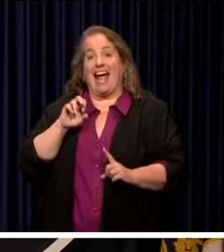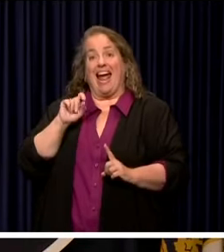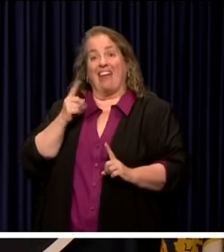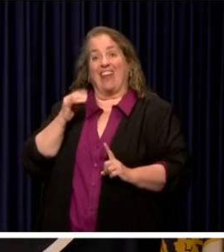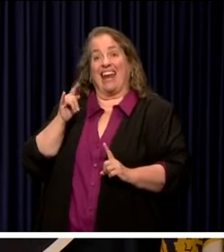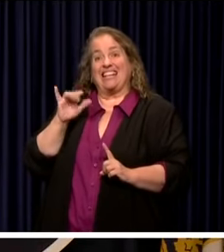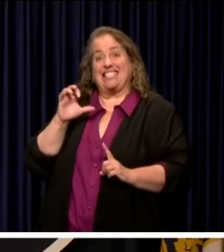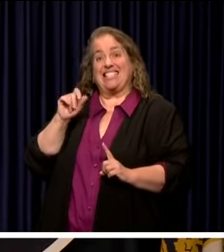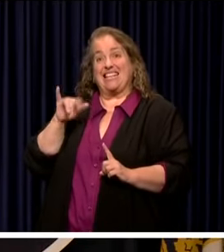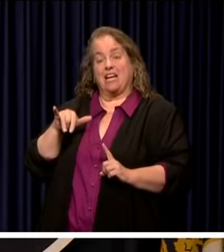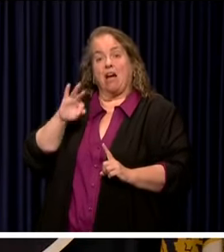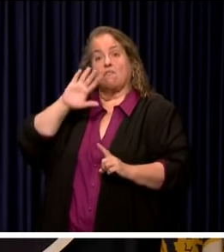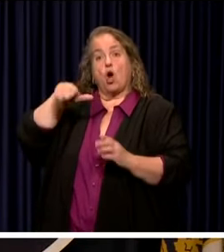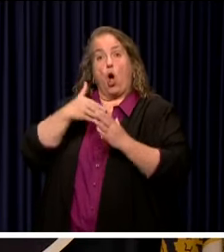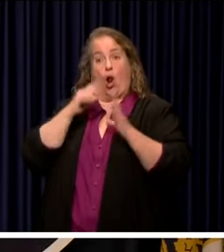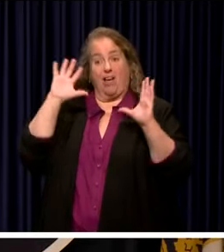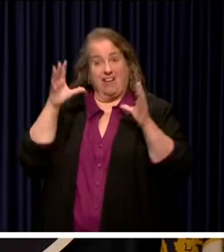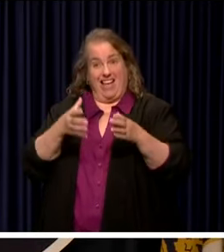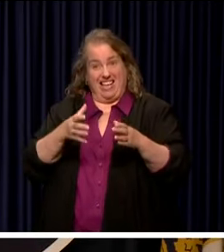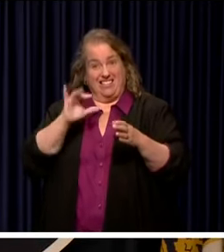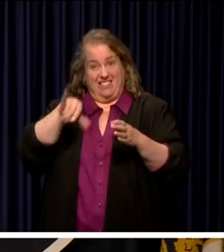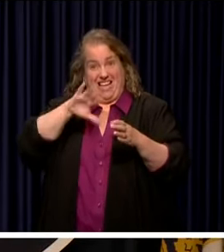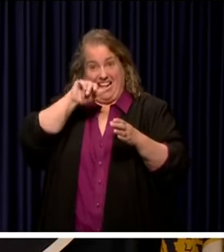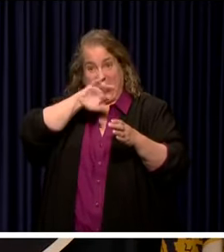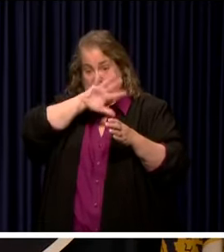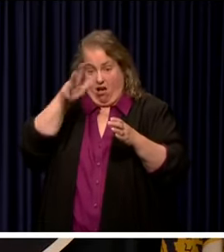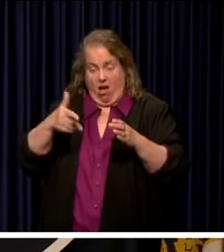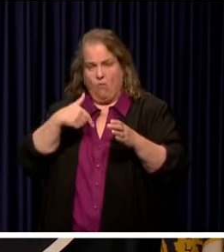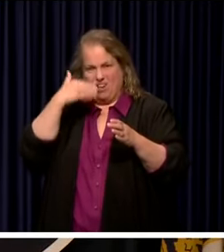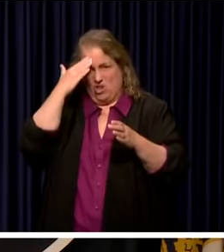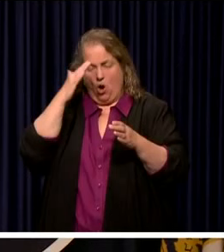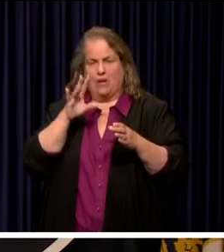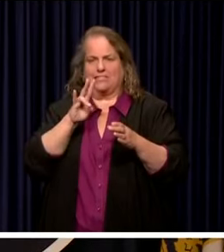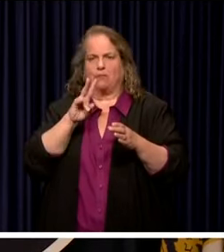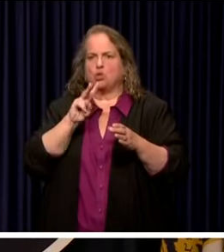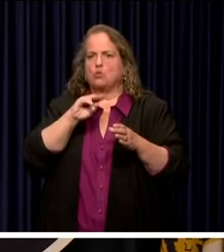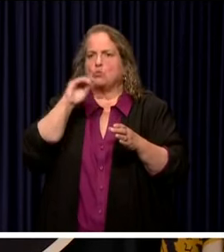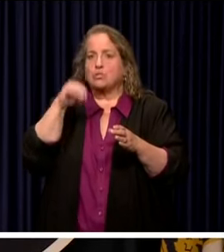AND WE WANT TO DIRECT RESOURCES